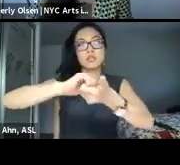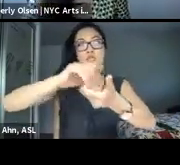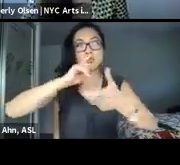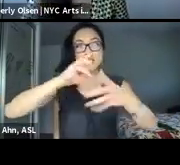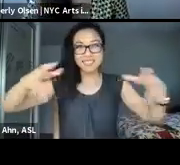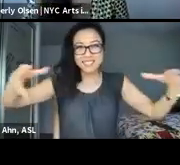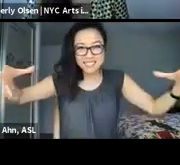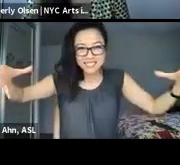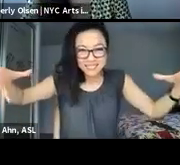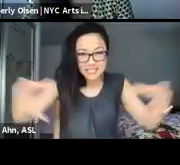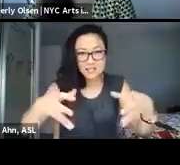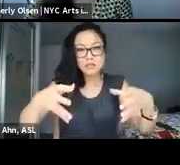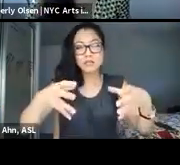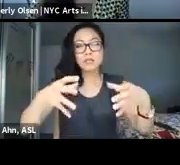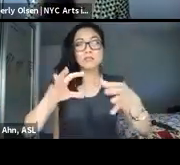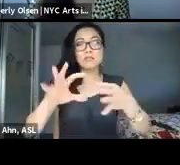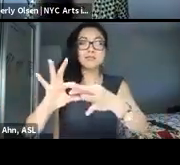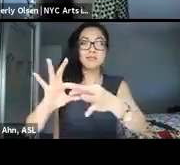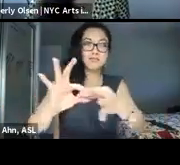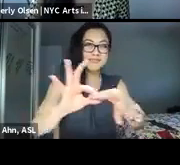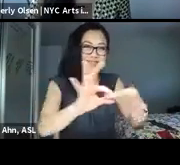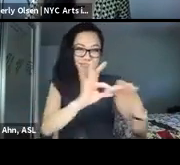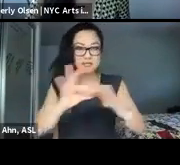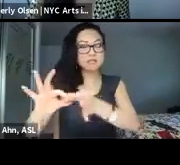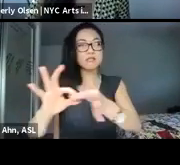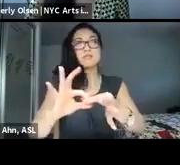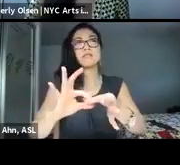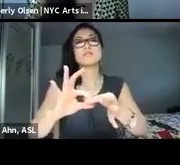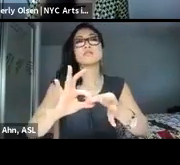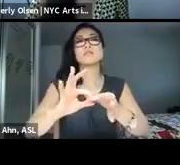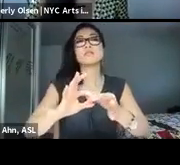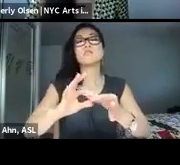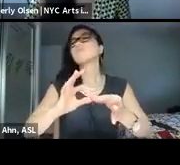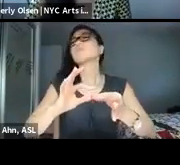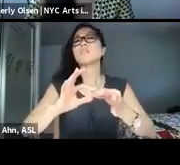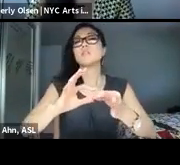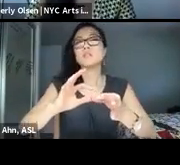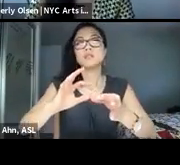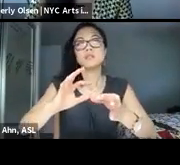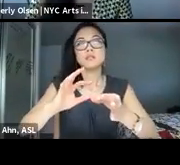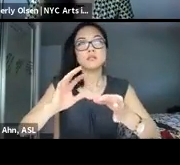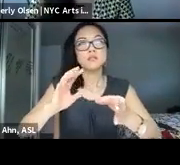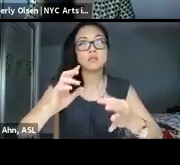important. She said advocacy you can't be an addition of our artistic work. It has to